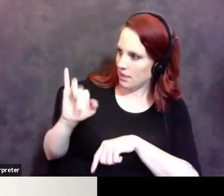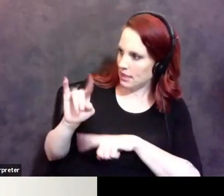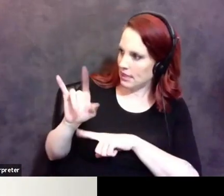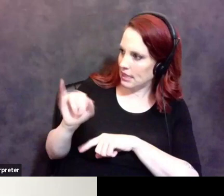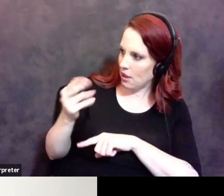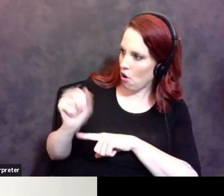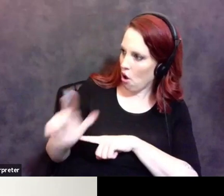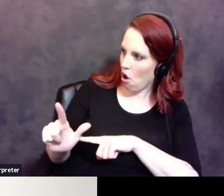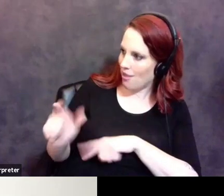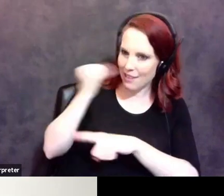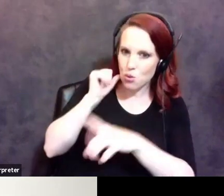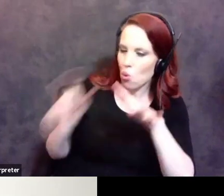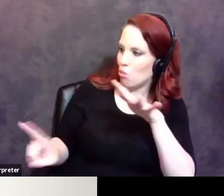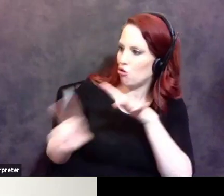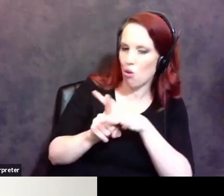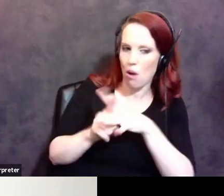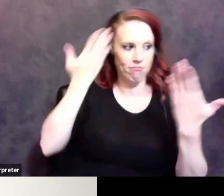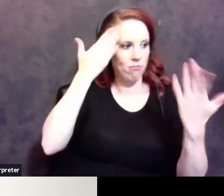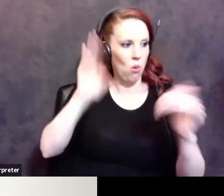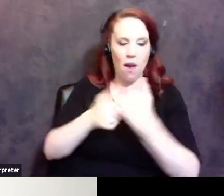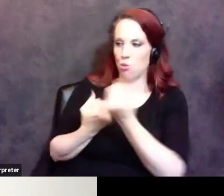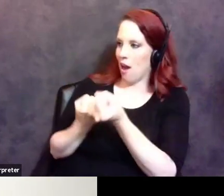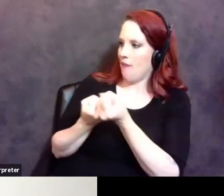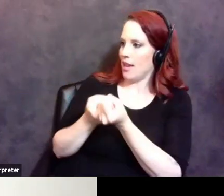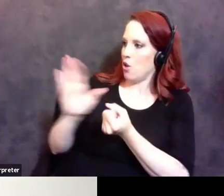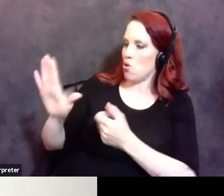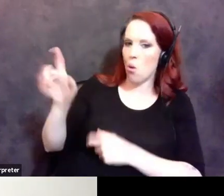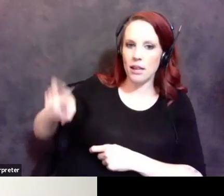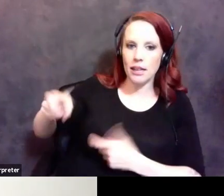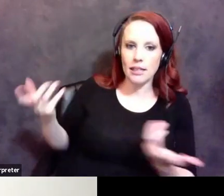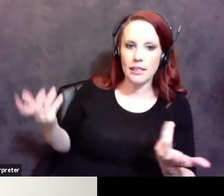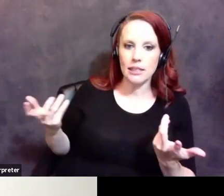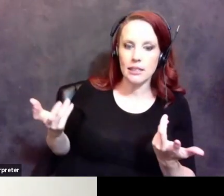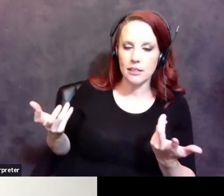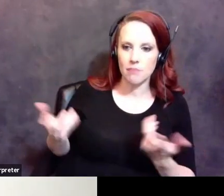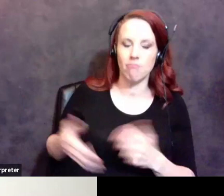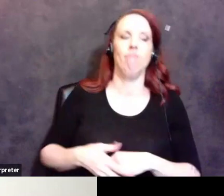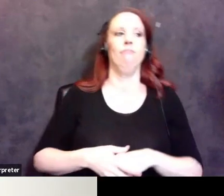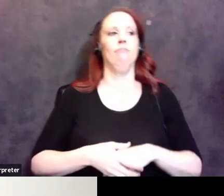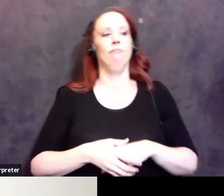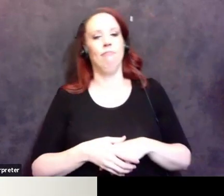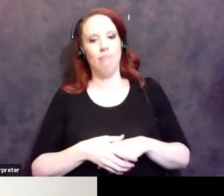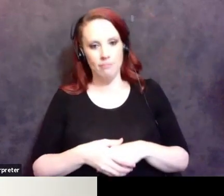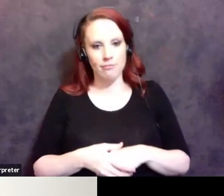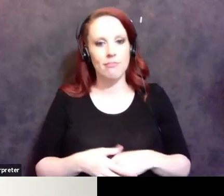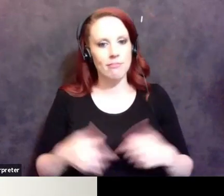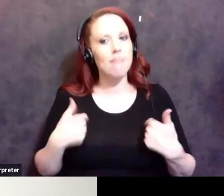up, we don't know how to advocate for your needs. I am part of the San Francisco mayor's